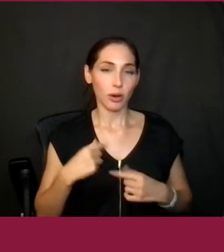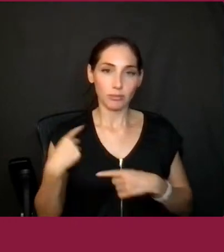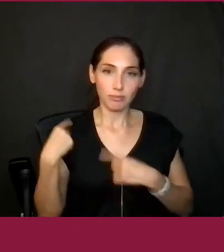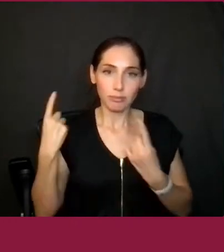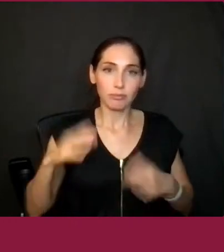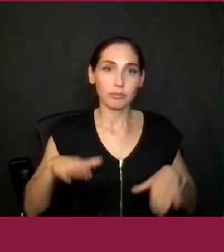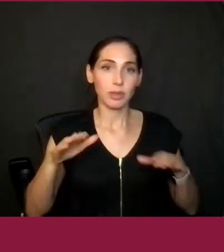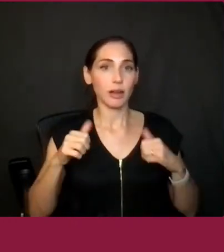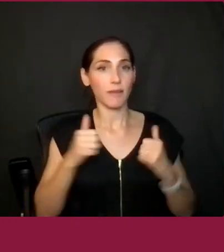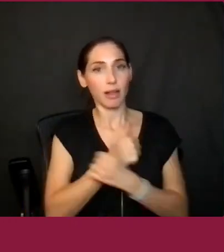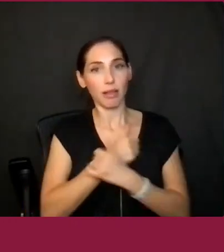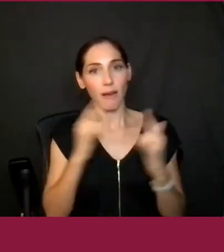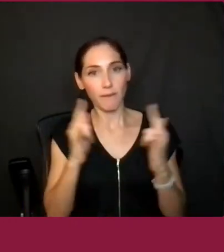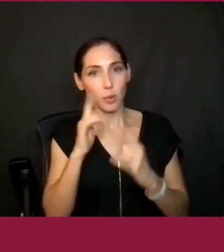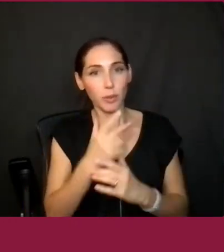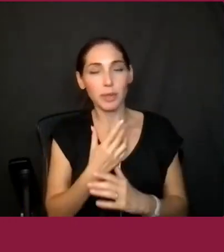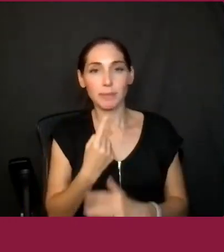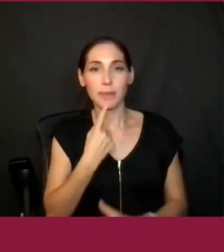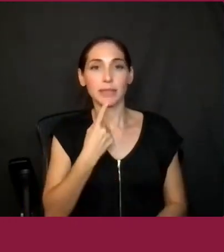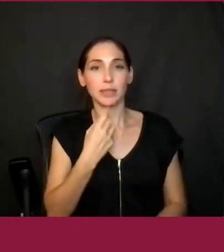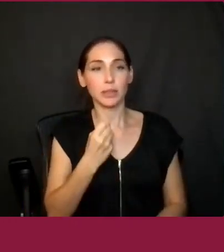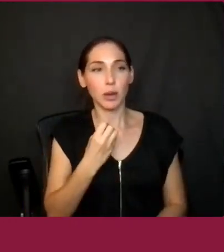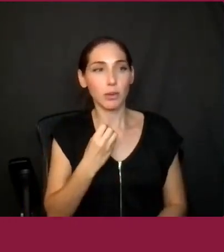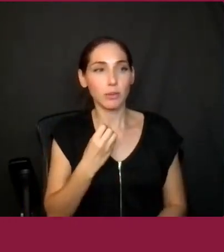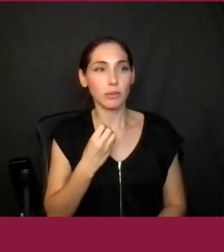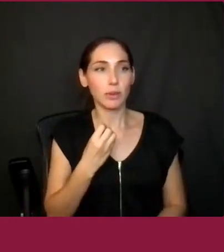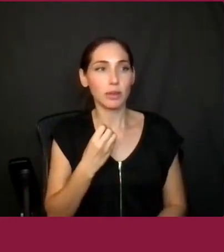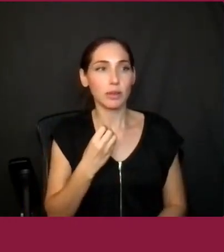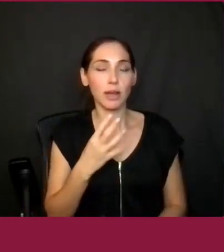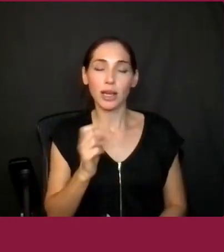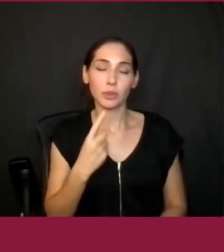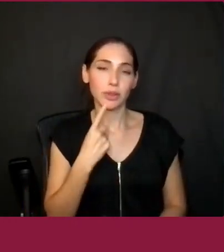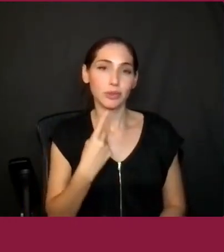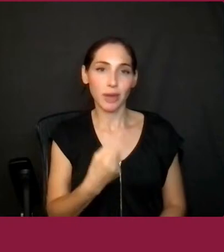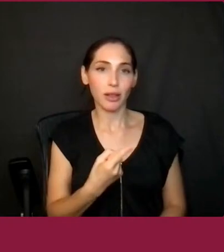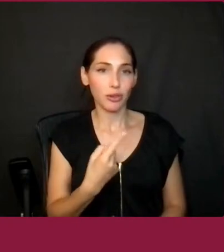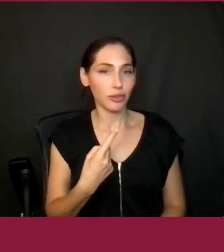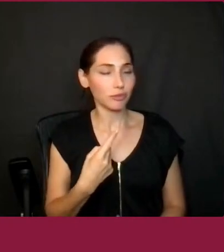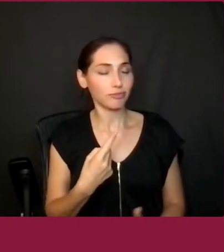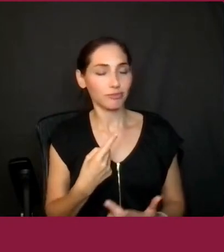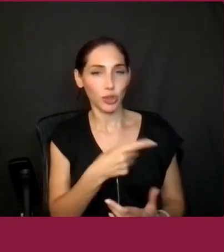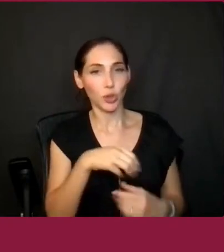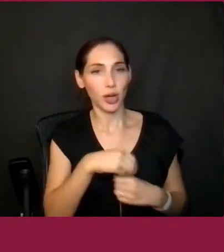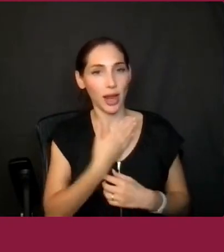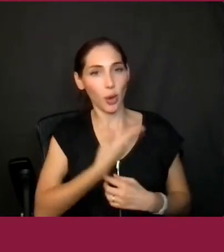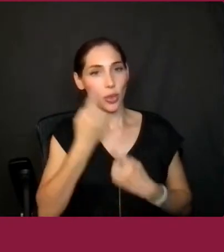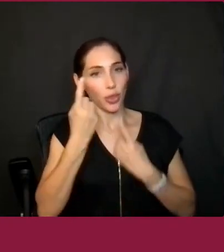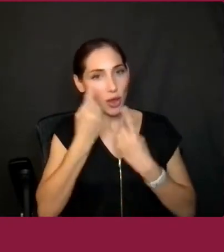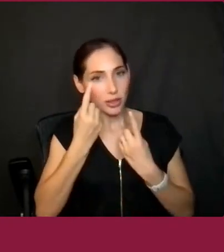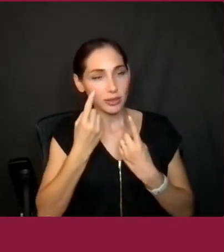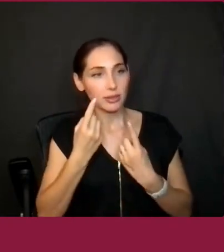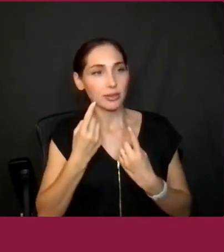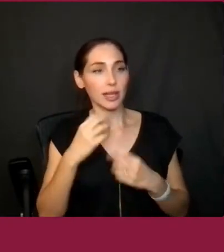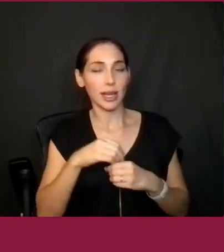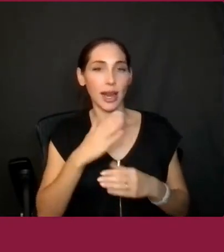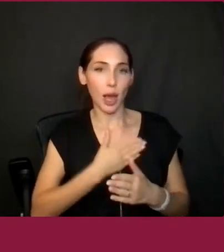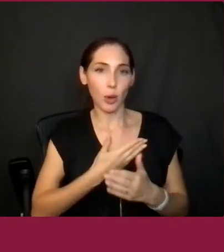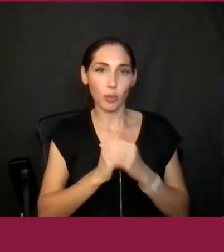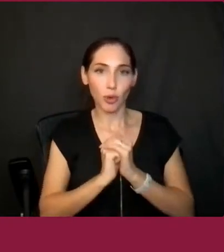and so, um, I just wanted to shout her out and let her know that she's in our thoughts and in our prayers. This has to be hard.